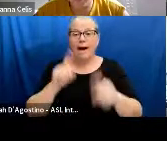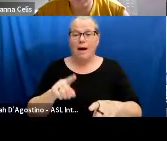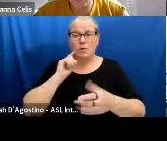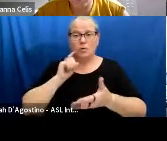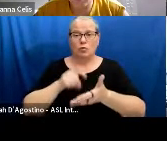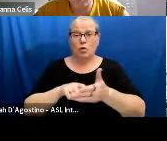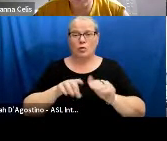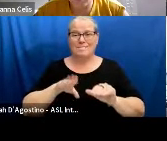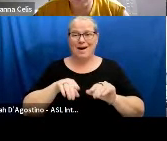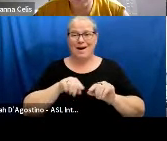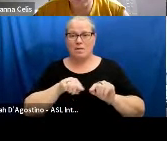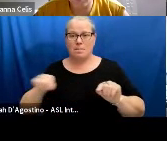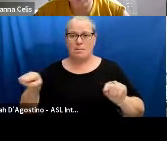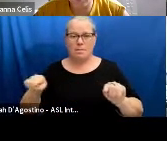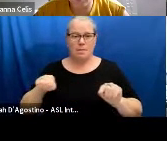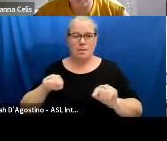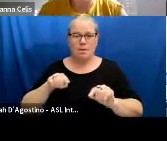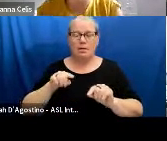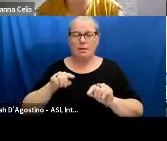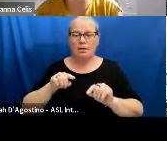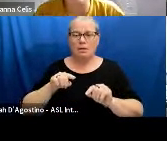a picture of the globe is circled in yellow on the screen